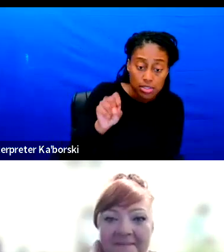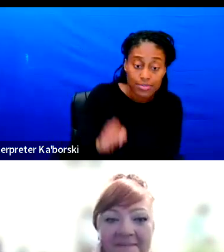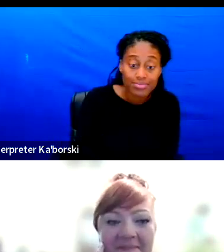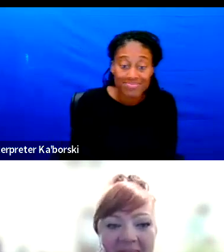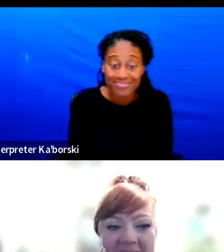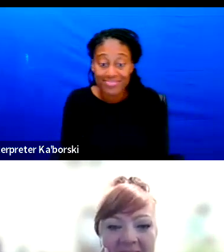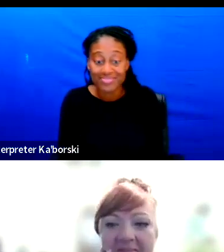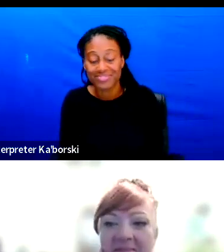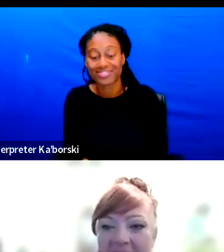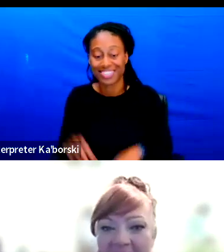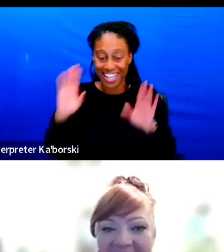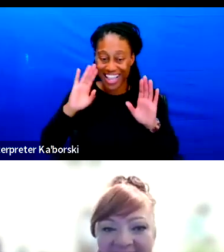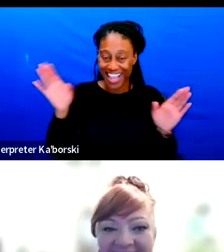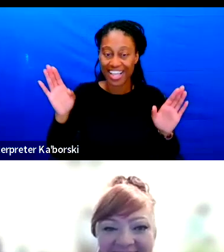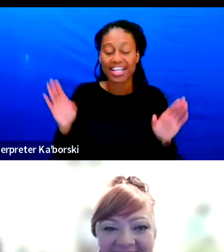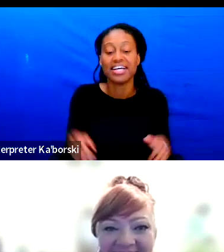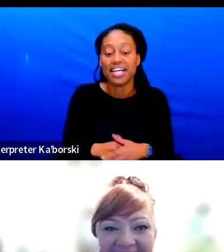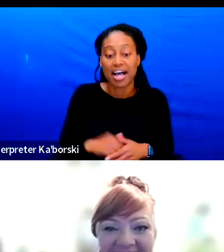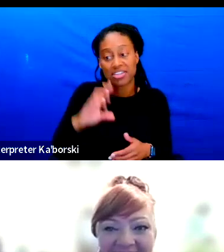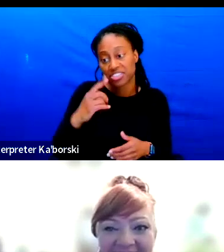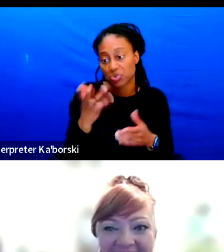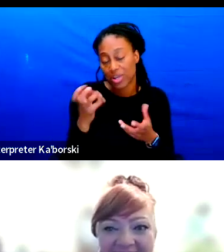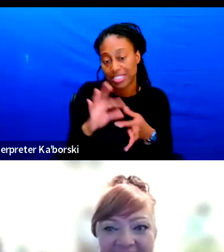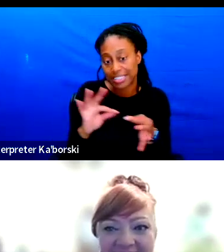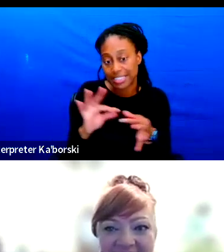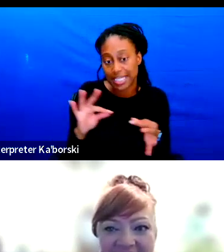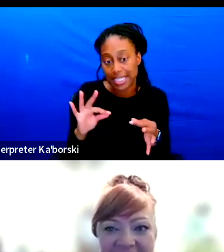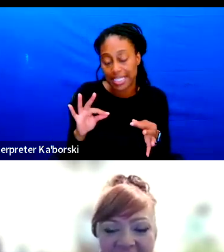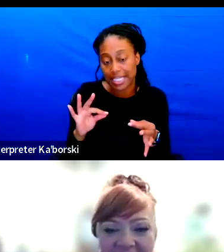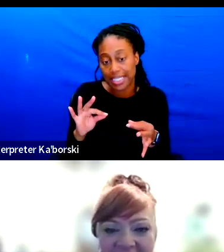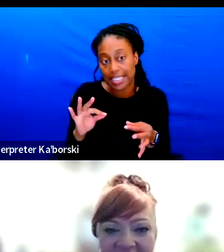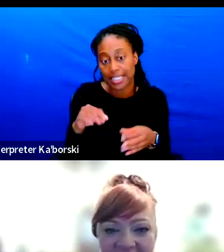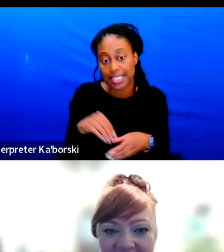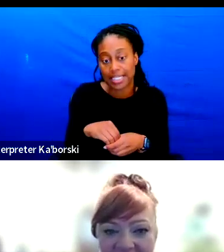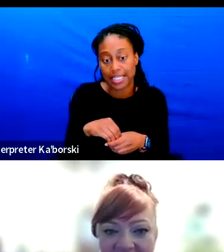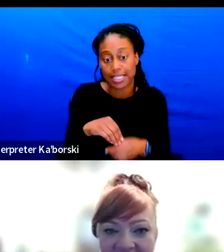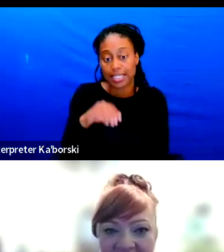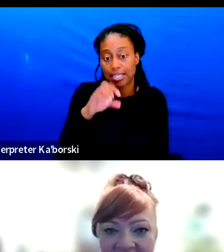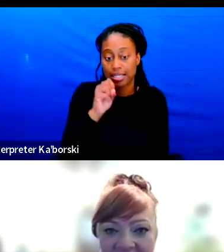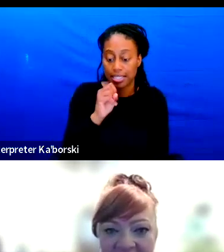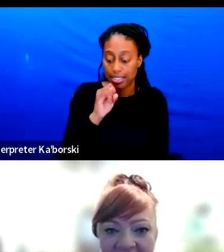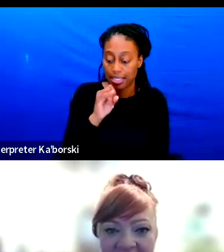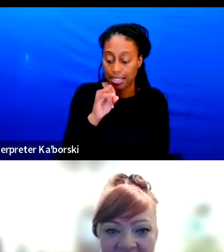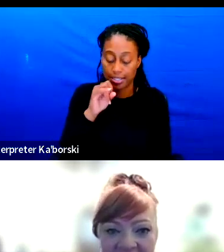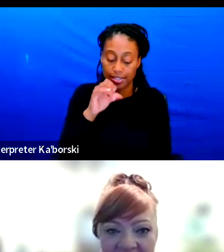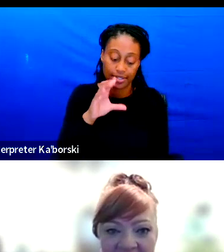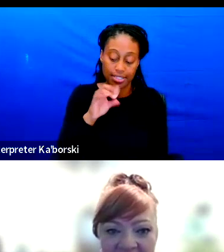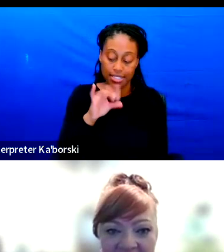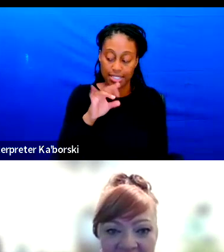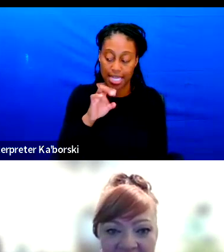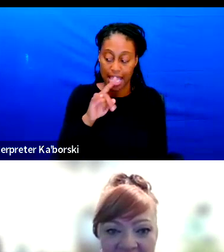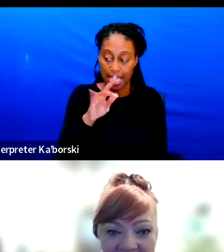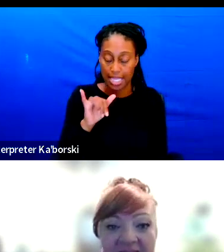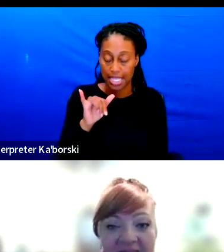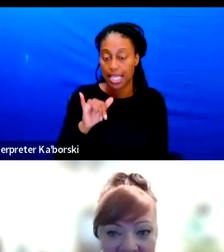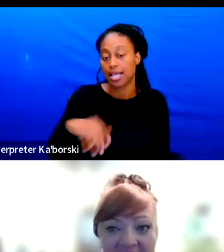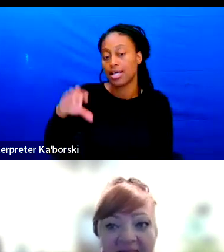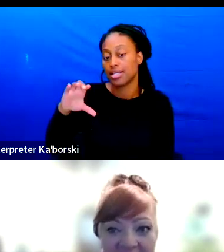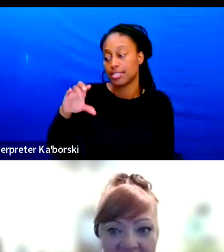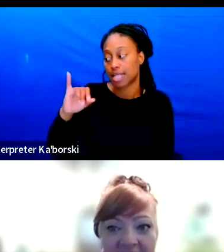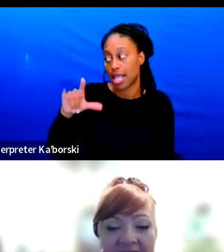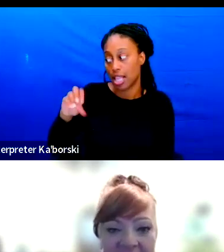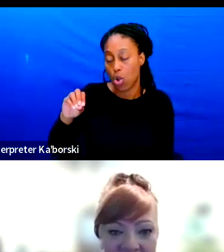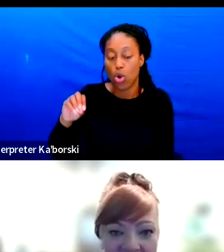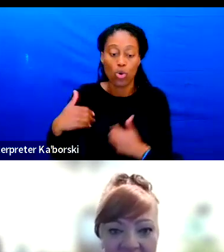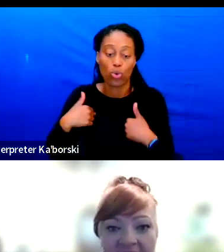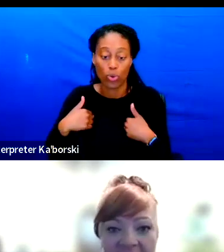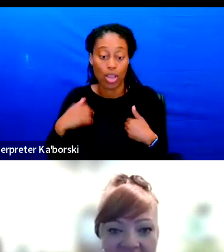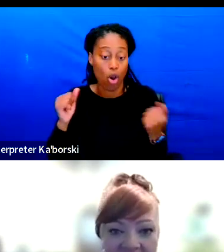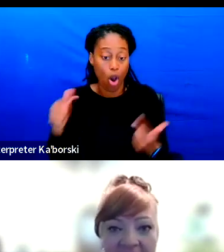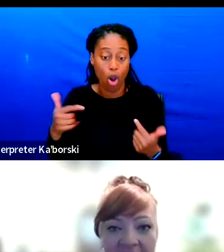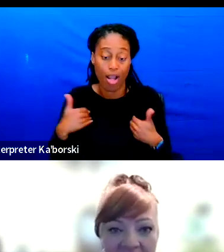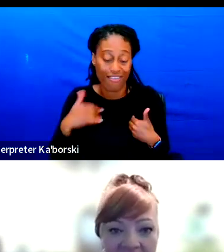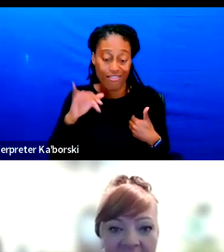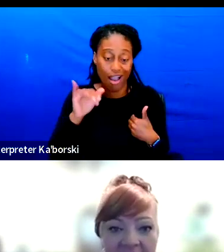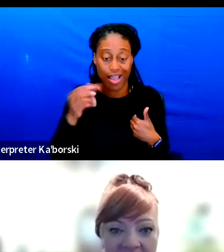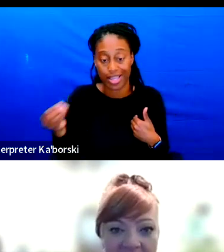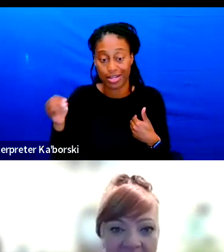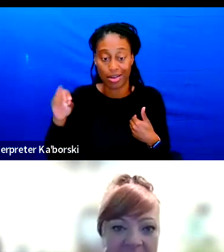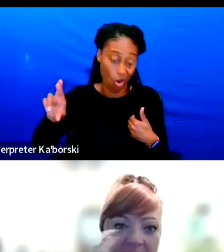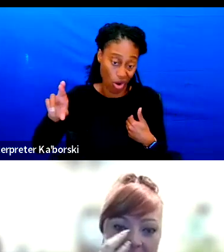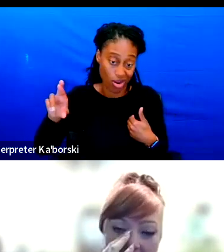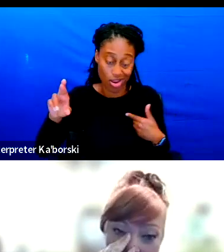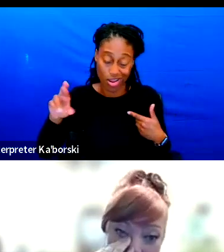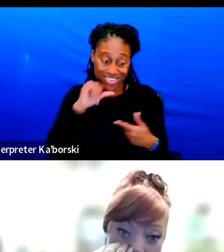Jenise Brassell: Oh, Hi, no. I was just gonna say, here at Silo, here, in Cincinnati, we all do iron, R, we do not have a designated person for iron. R, we, if you get the phone call.